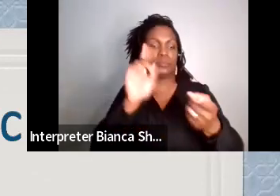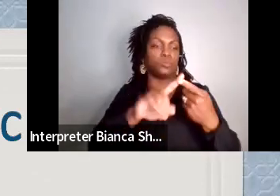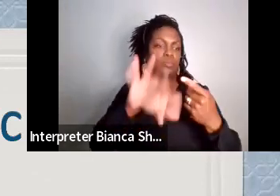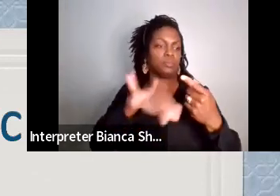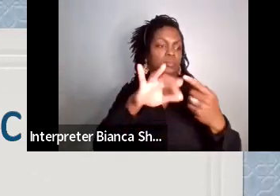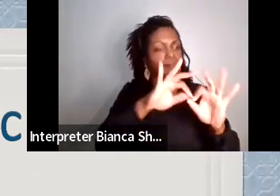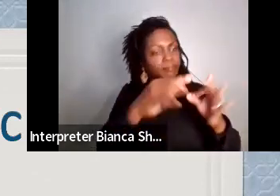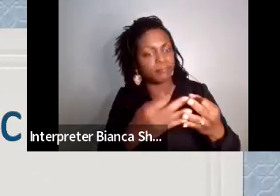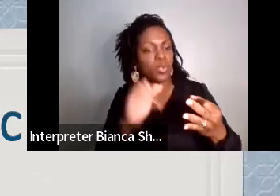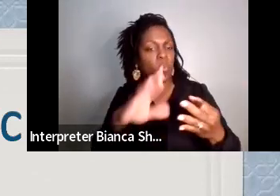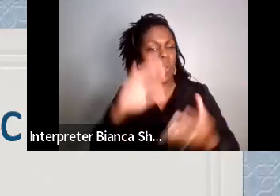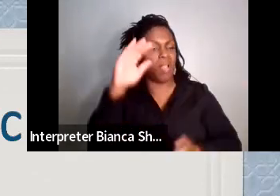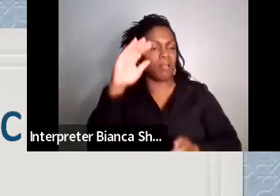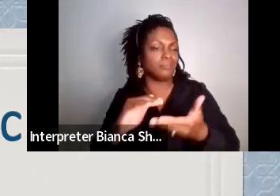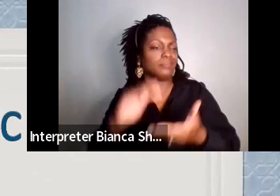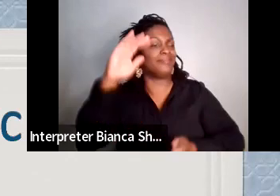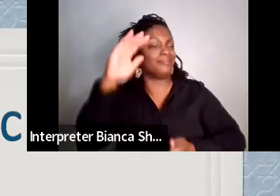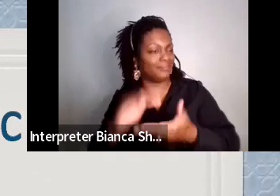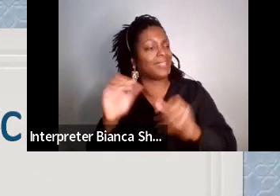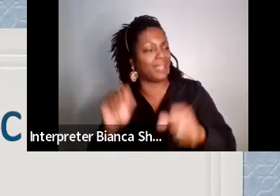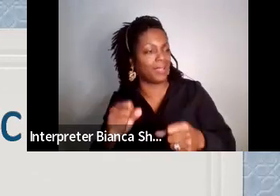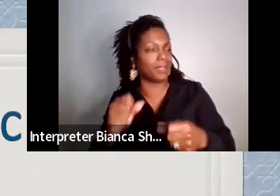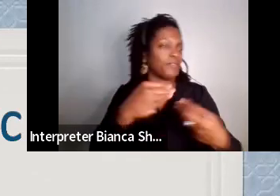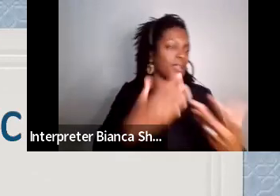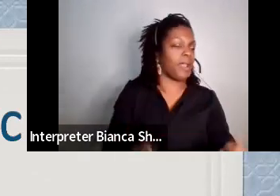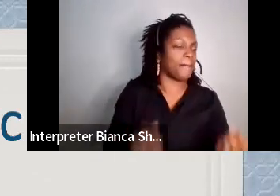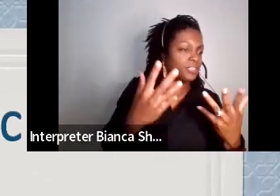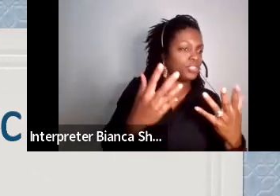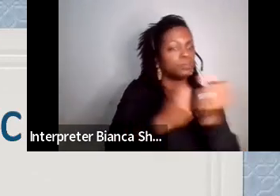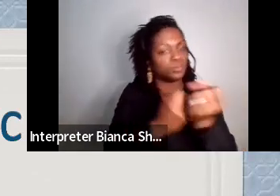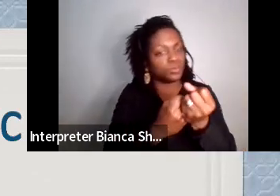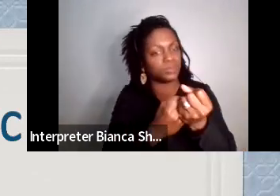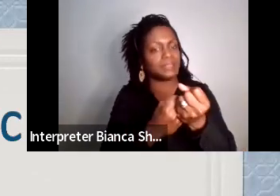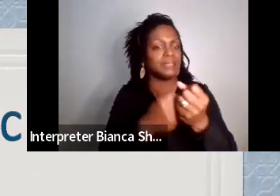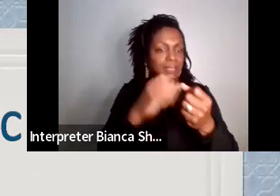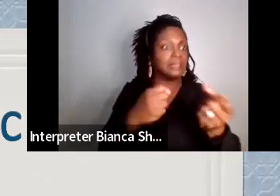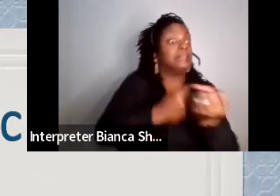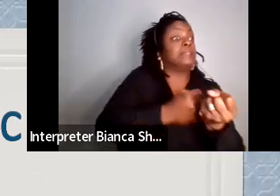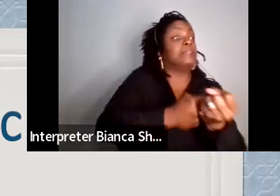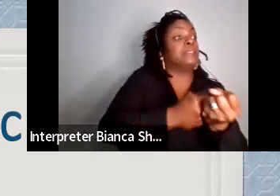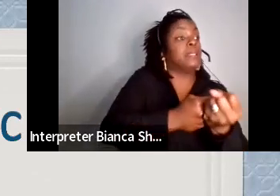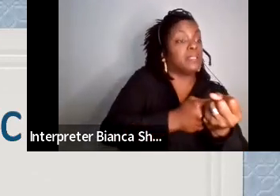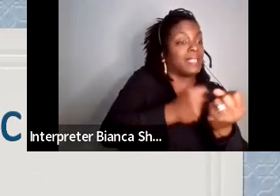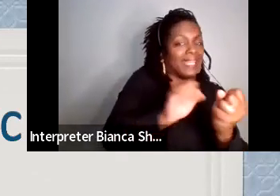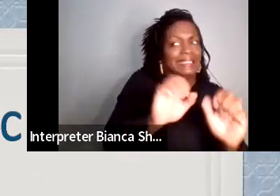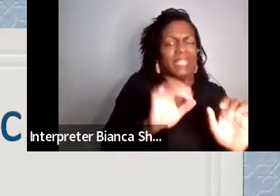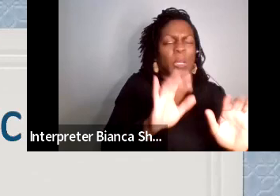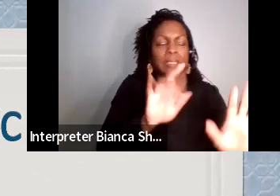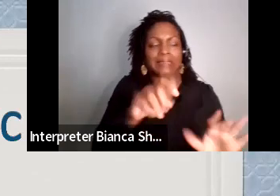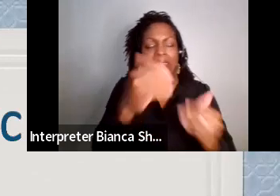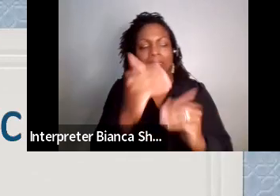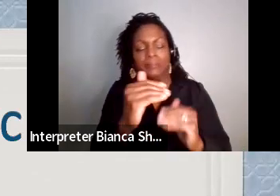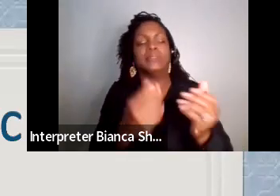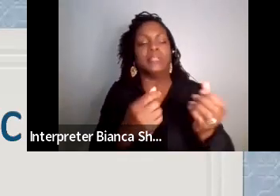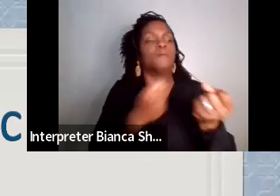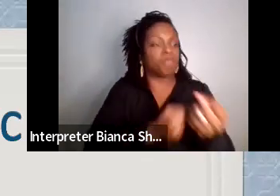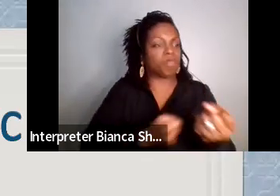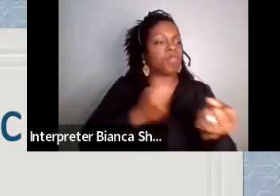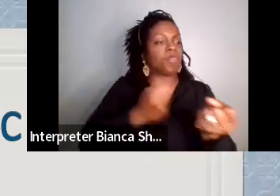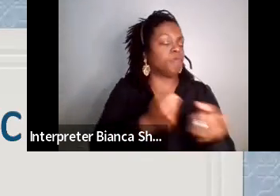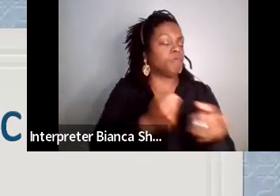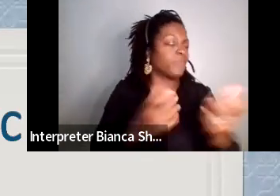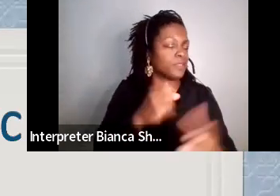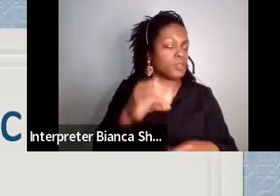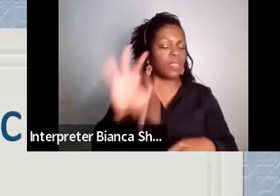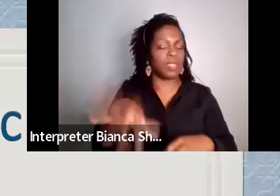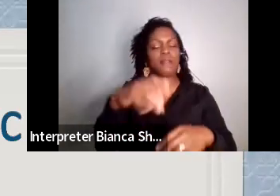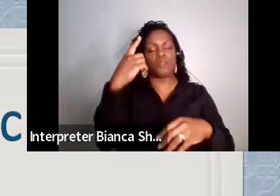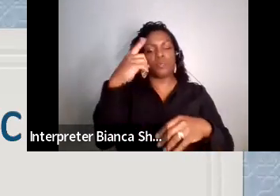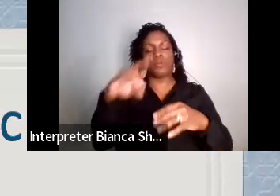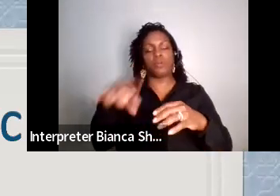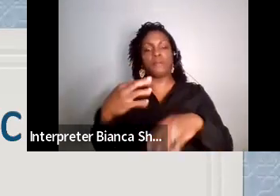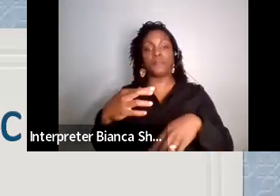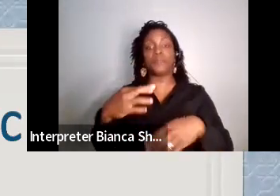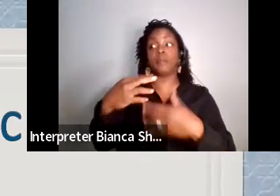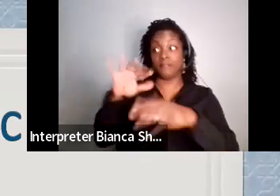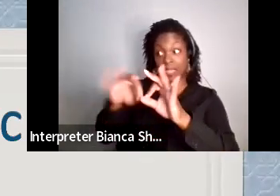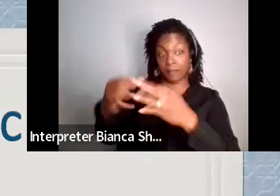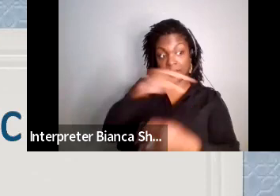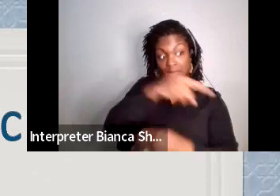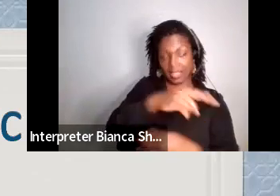that's an element that's there's a there's a lot of checks and balances in this program that allow for that good quality experience not only for the referred family, but the support parent is Well, so the program